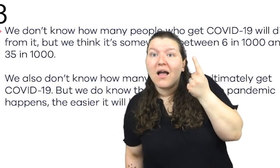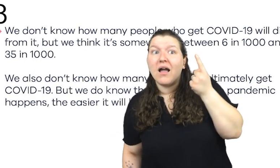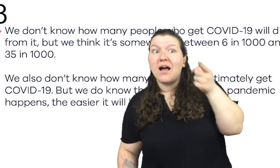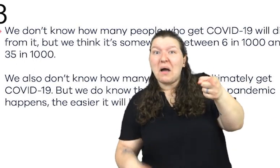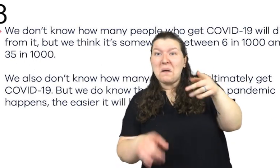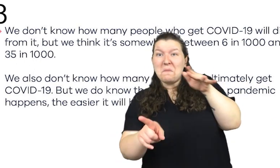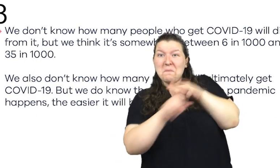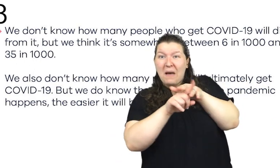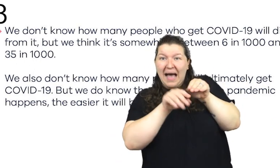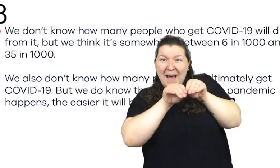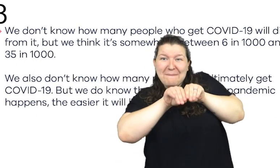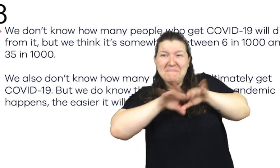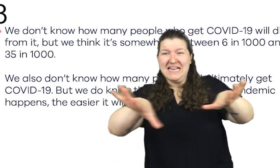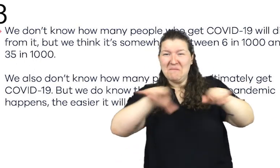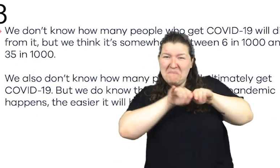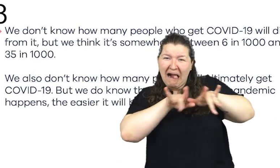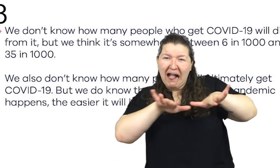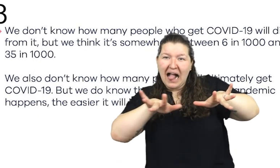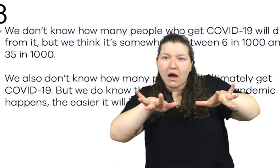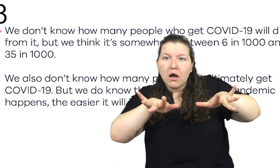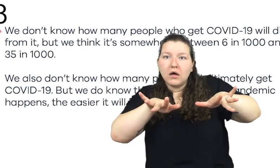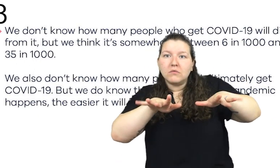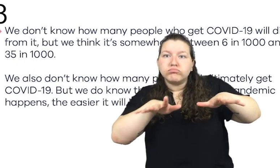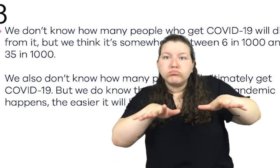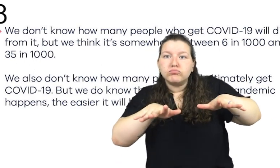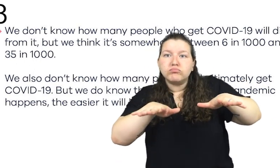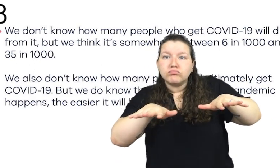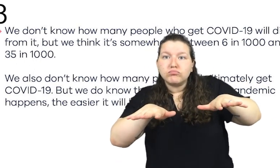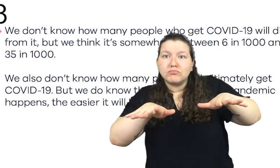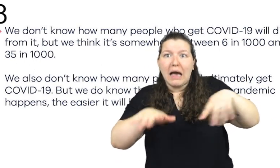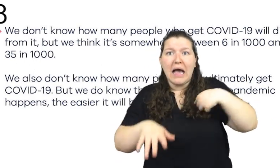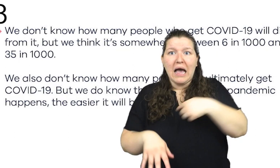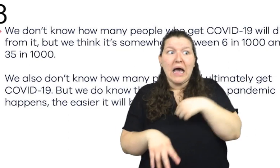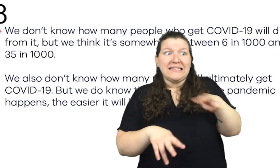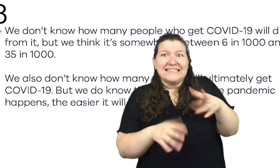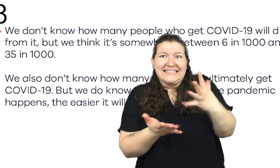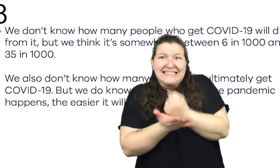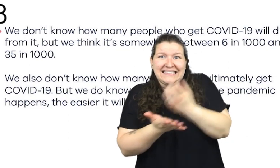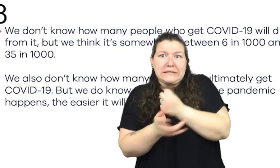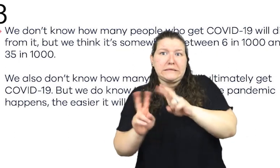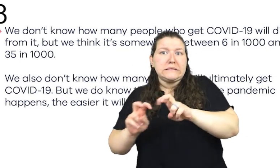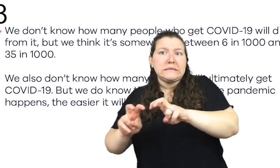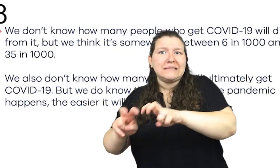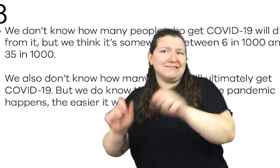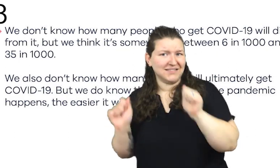But we know that when the slower the pandemic gets the easier it will be to deal with.